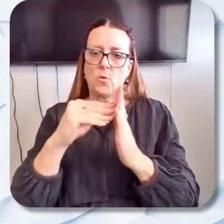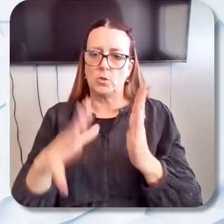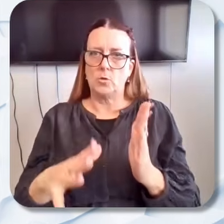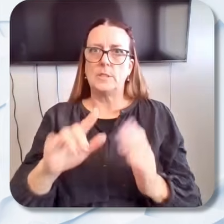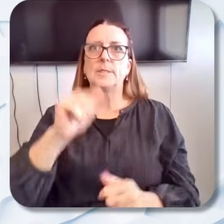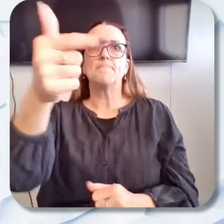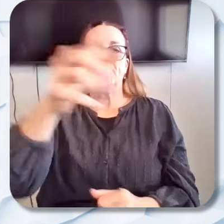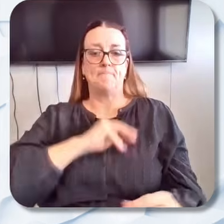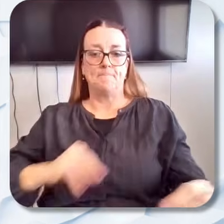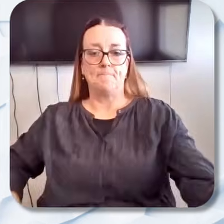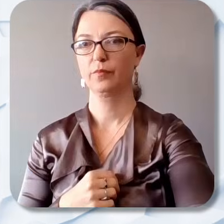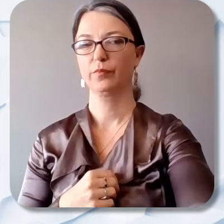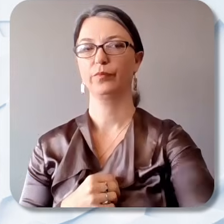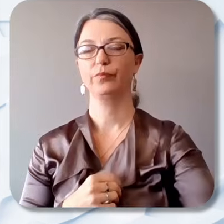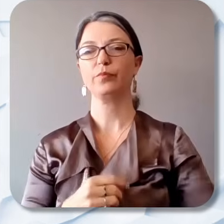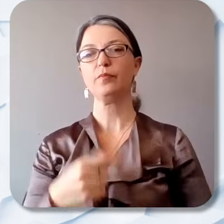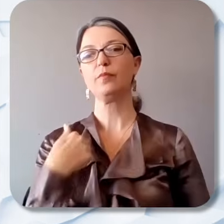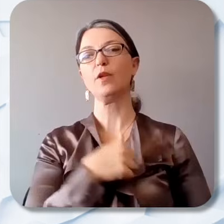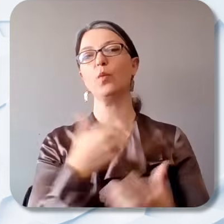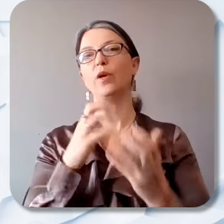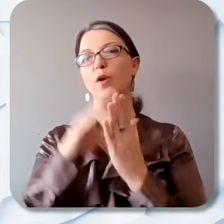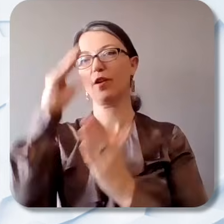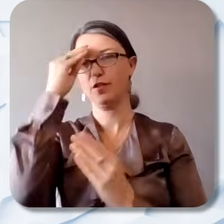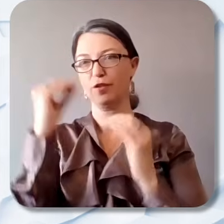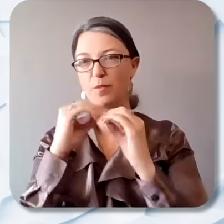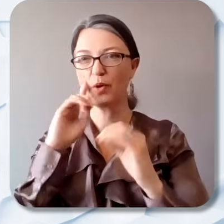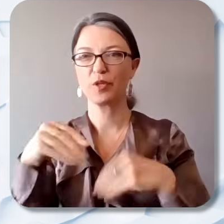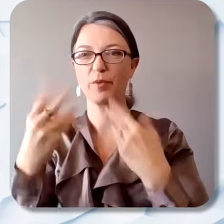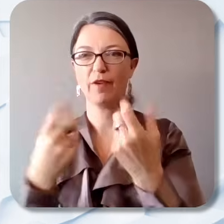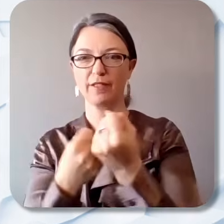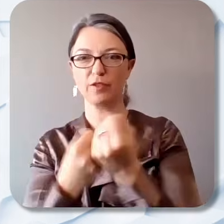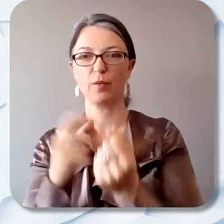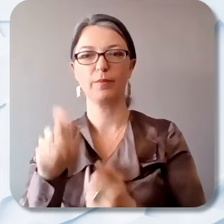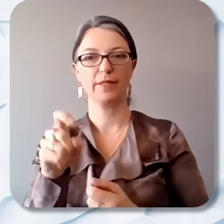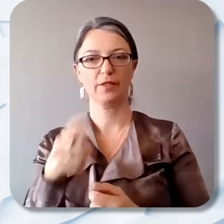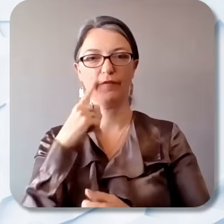more so that we can provide the support that's necessary for those children, so that we can